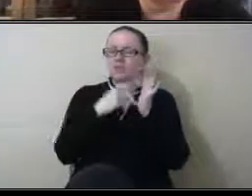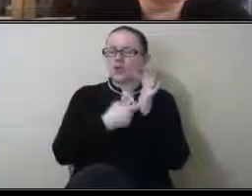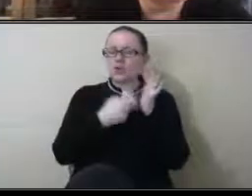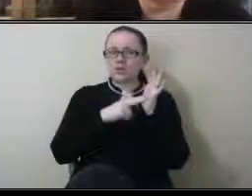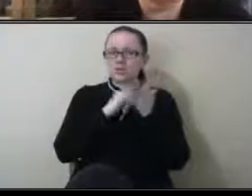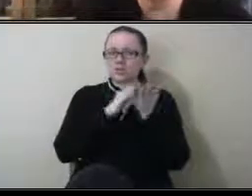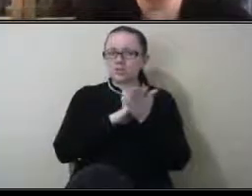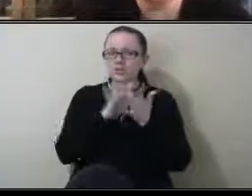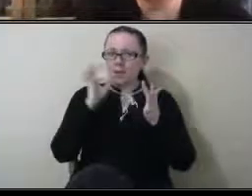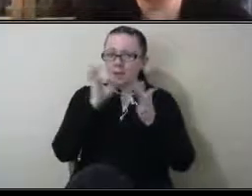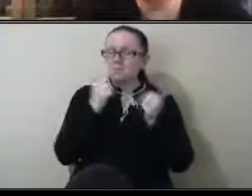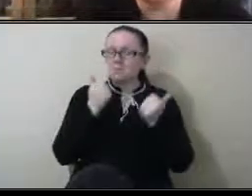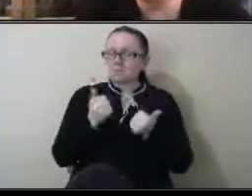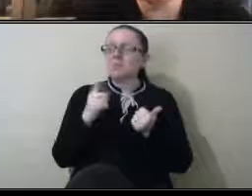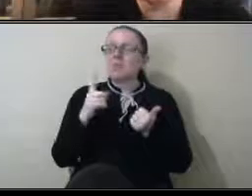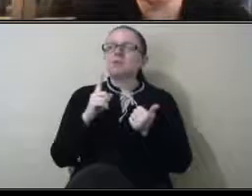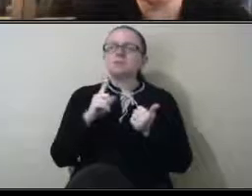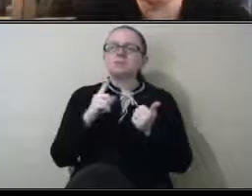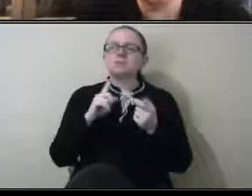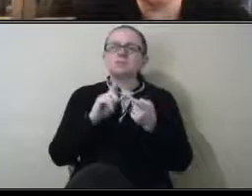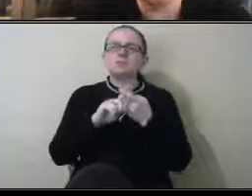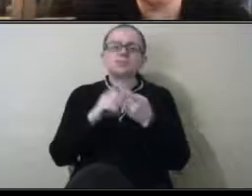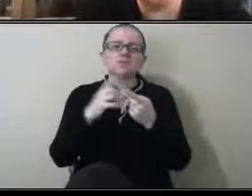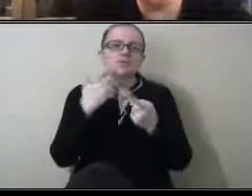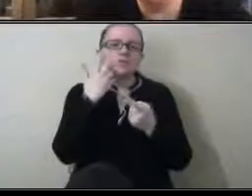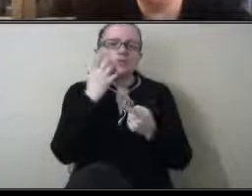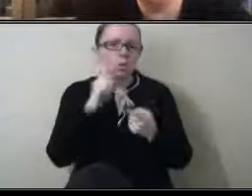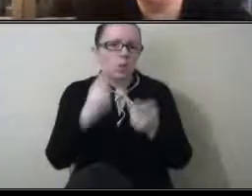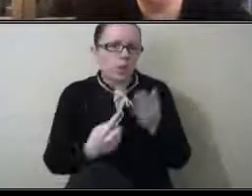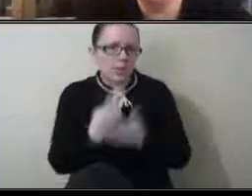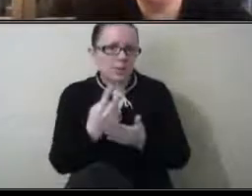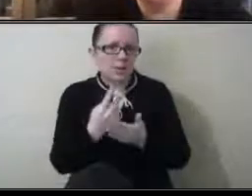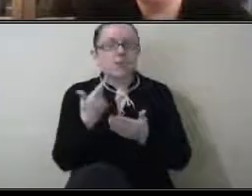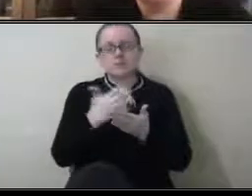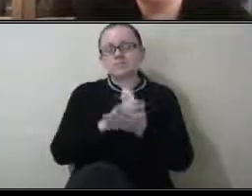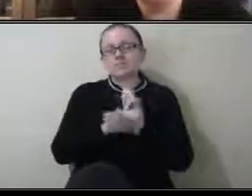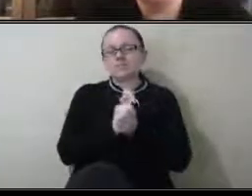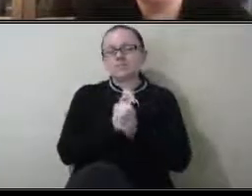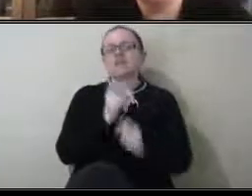opportunities there and we're really pleased that thomas joined us again in the next year